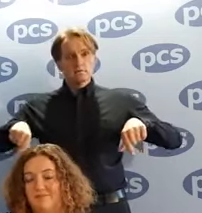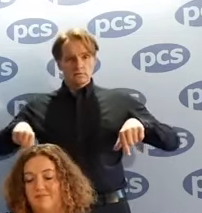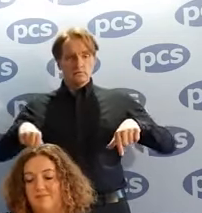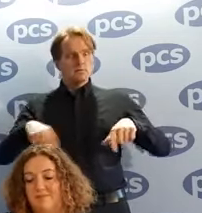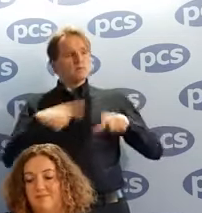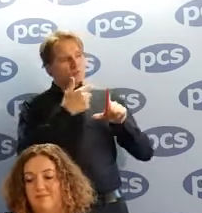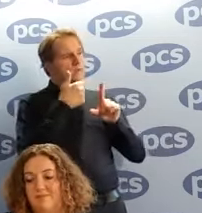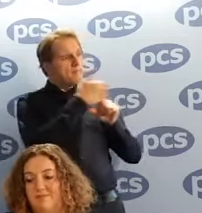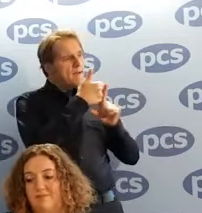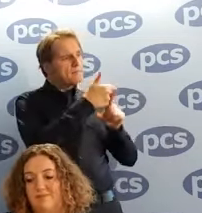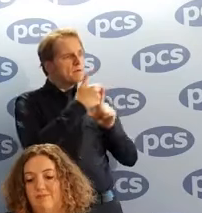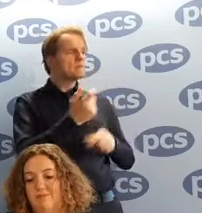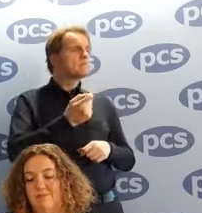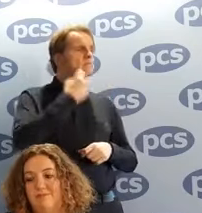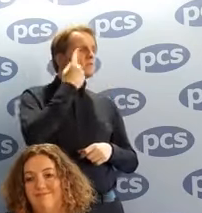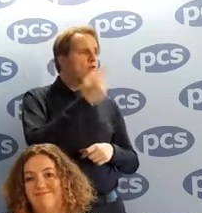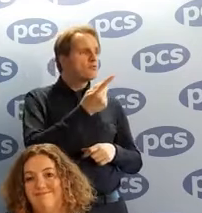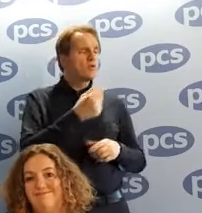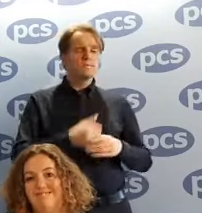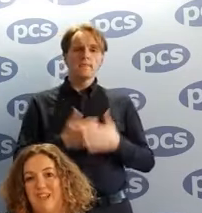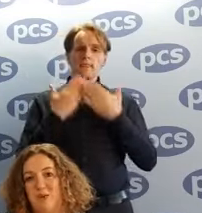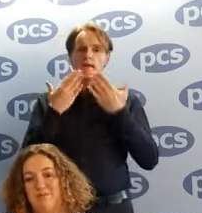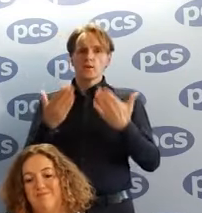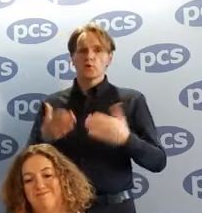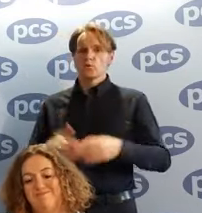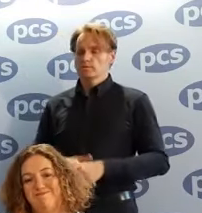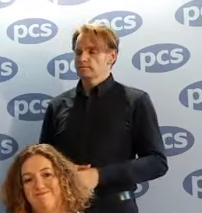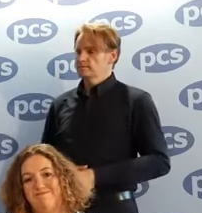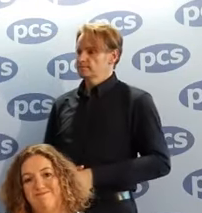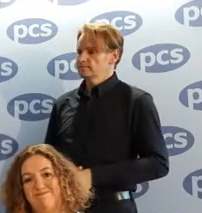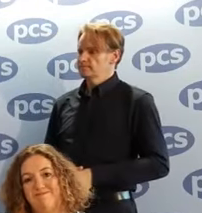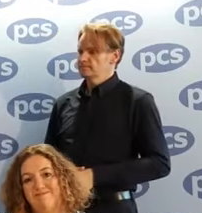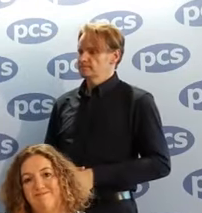those members taking action tomorrow. Thank you.